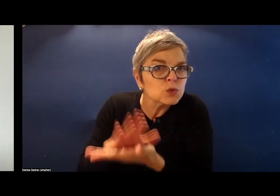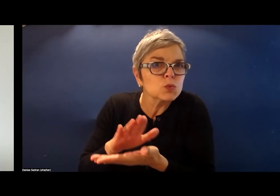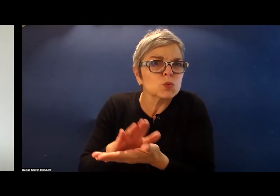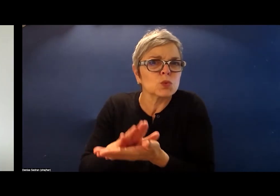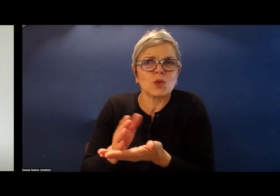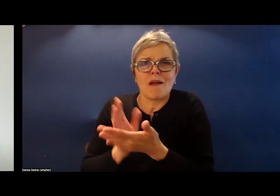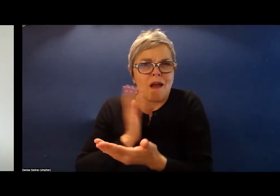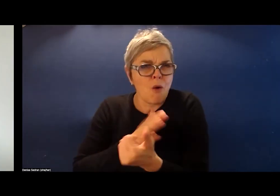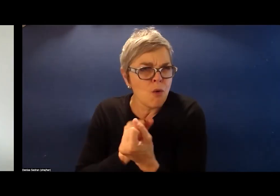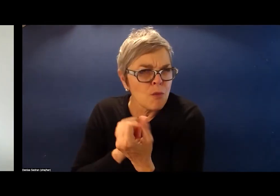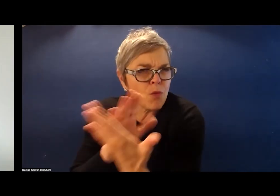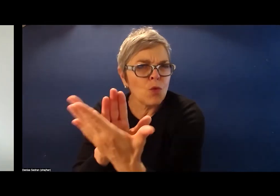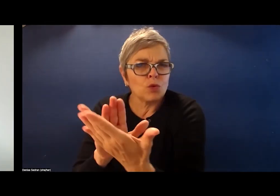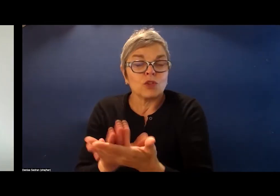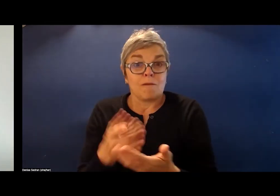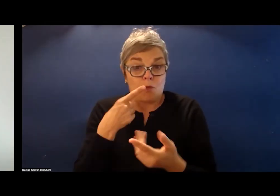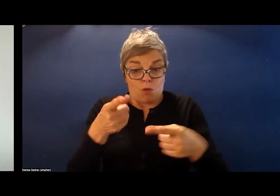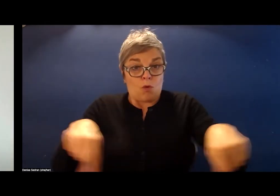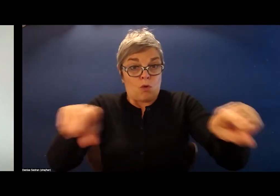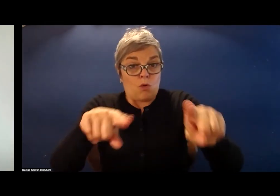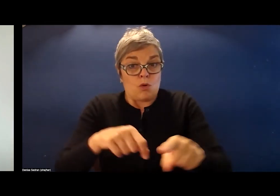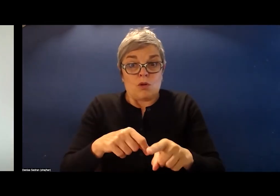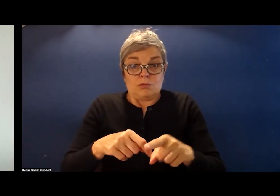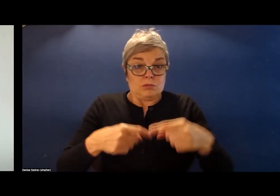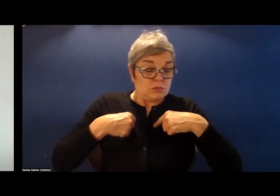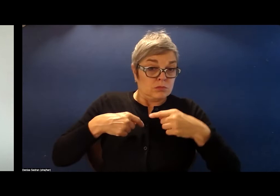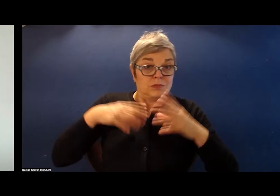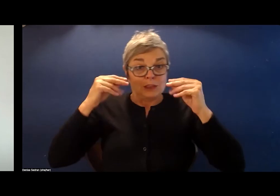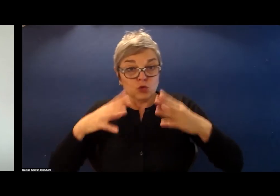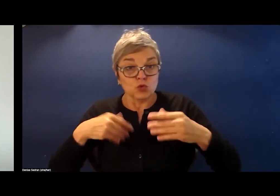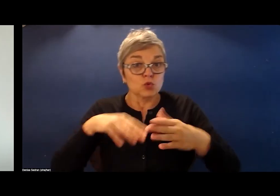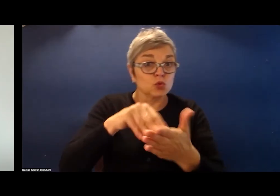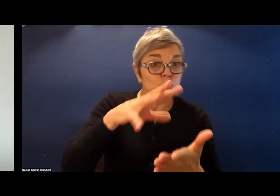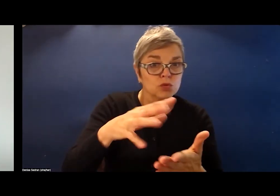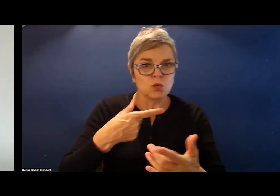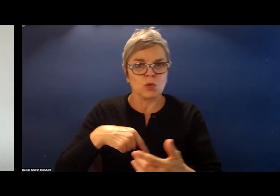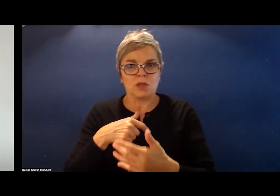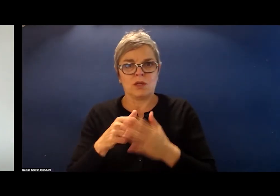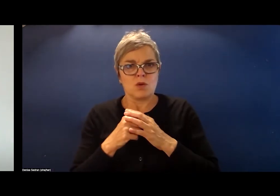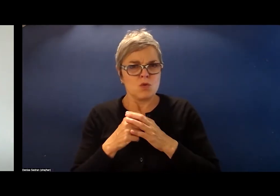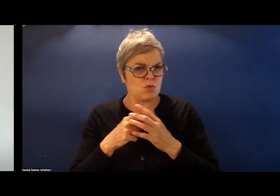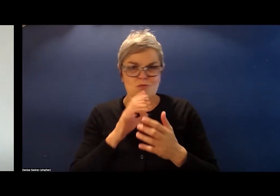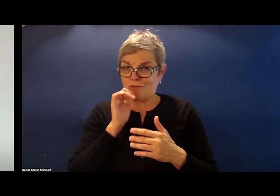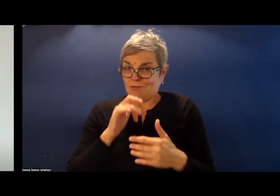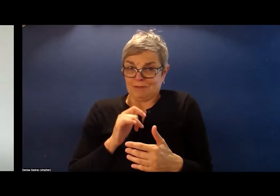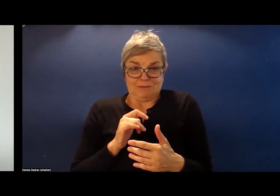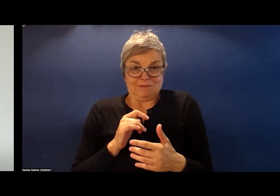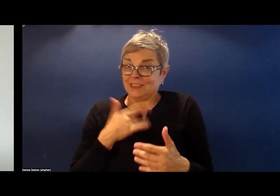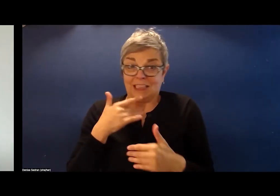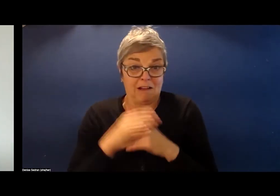and to really sit in the murkiness and discomfort of that space with our students and in reading the evaluations